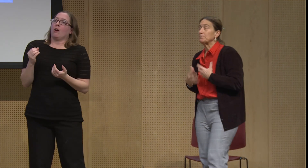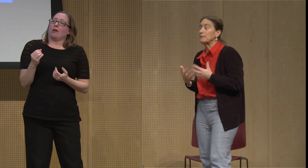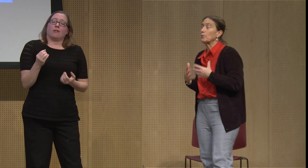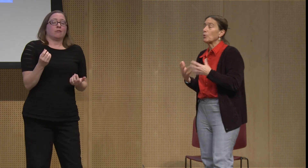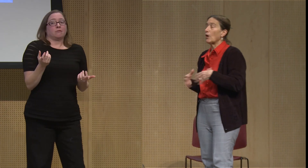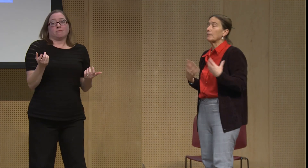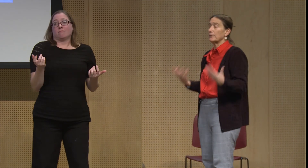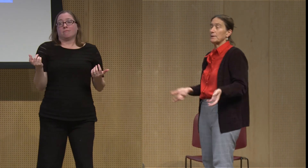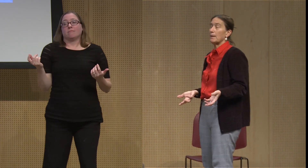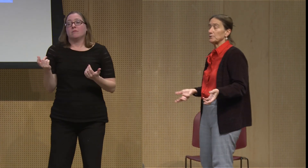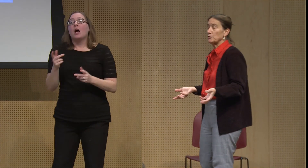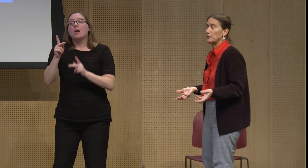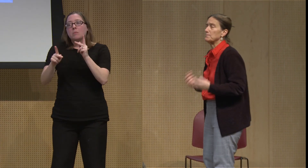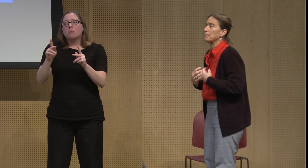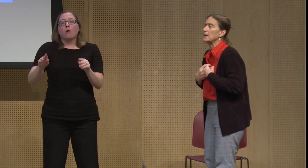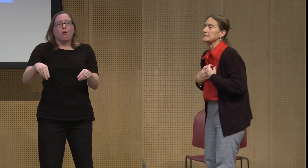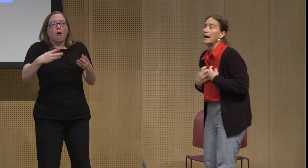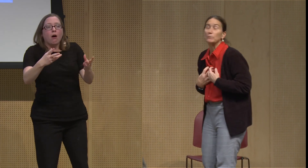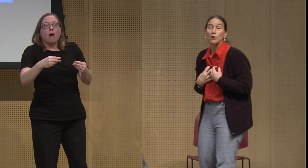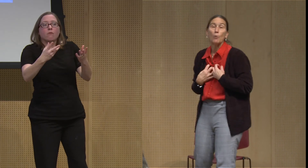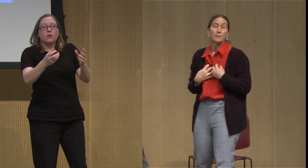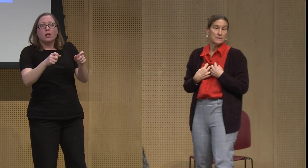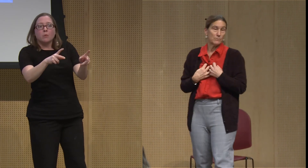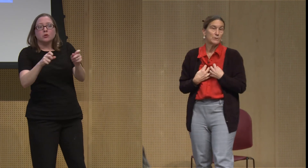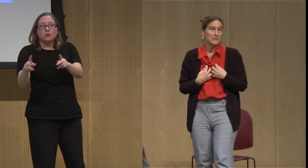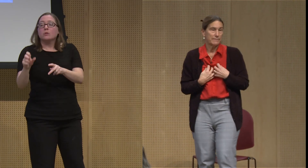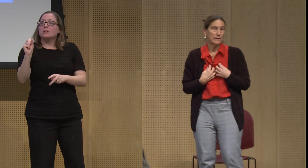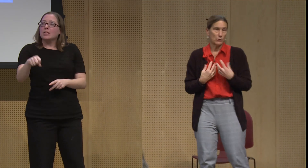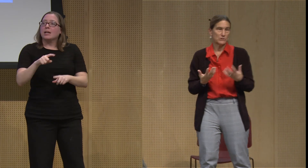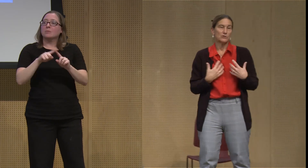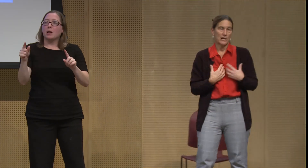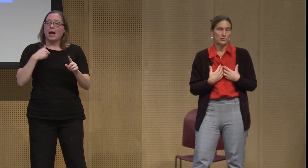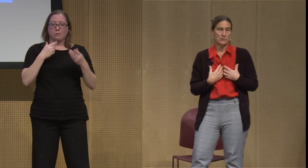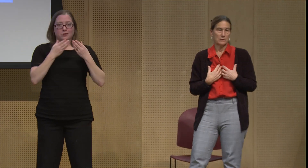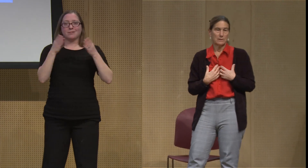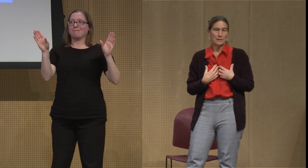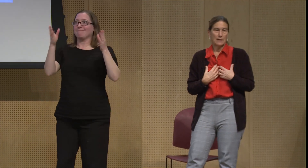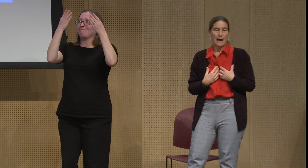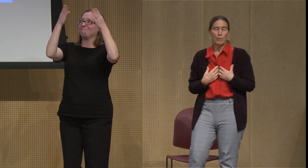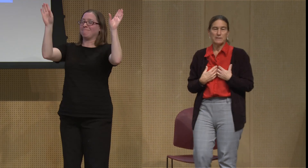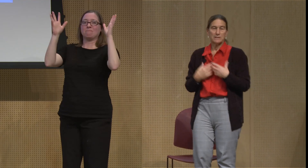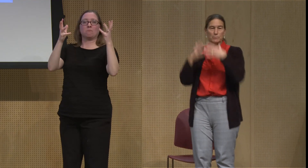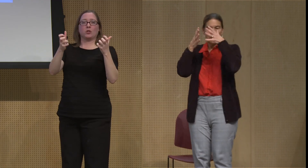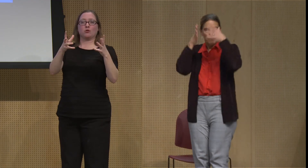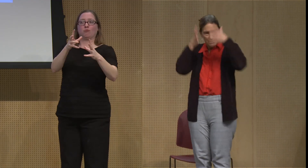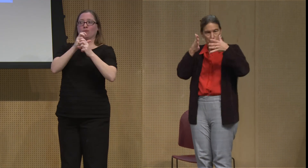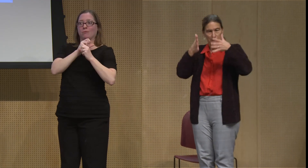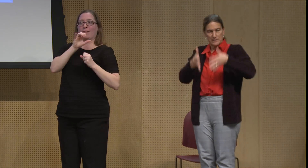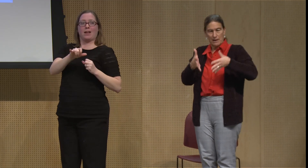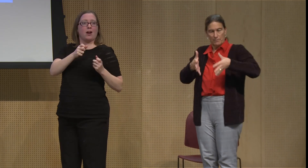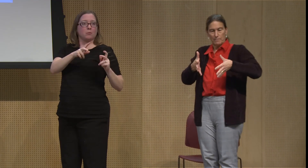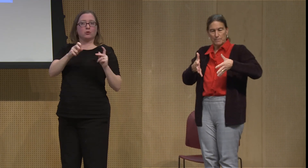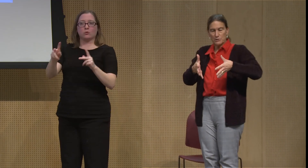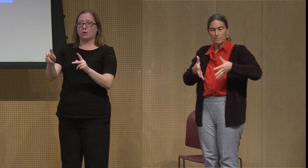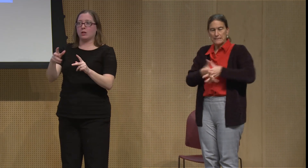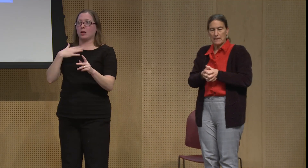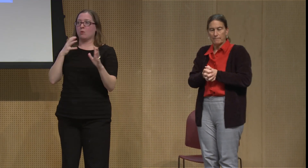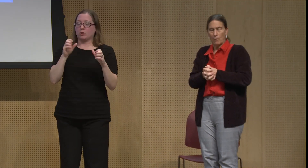WERE OFFERING ME OPPORTUNITIES BUT BECAUSE I WAS OPEN TO RECEIVING THOSE SUGGESTIONS. I DIDN'T TRY TO PIGEON MYSELF--PIGEON MYSELF--